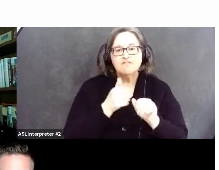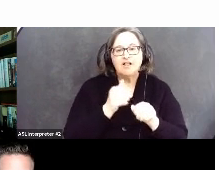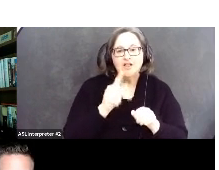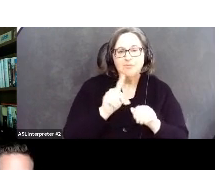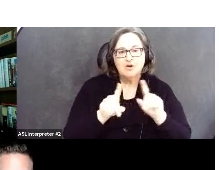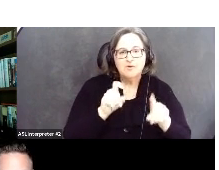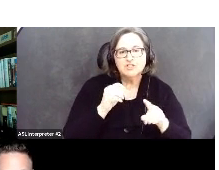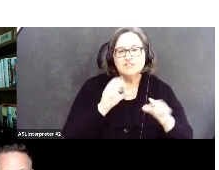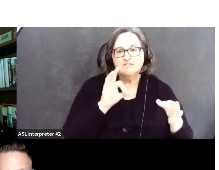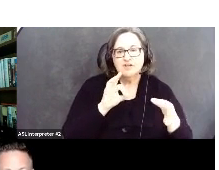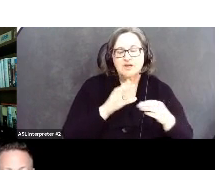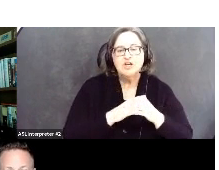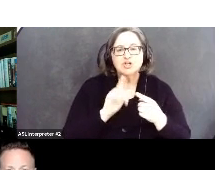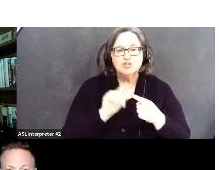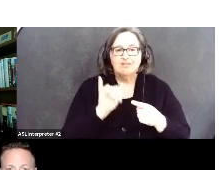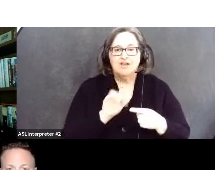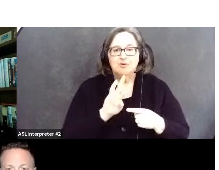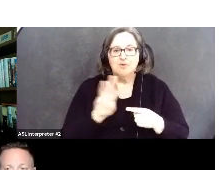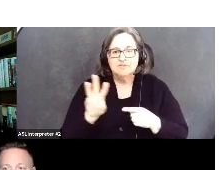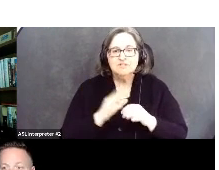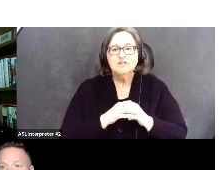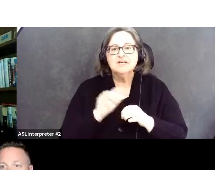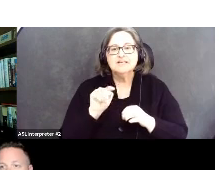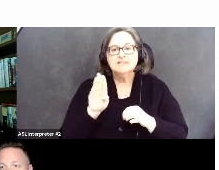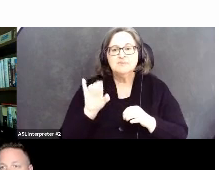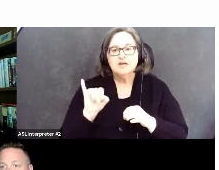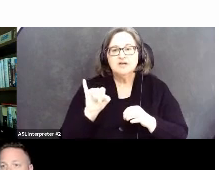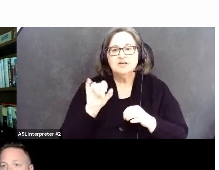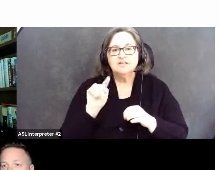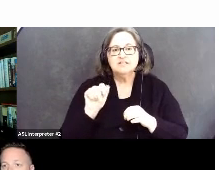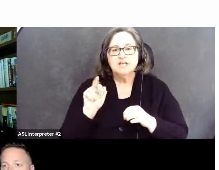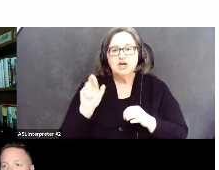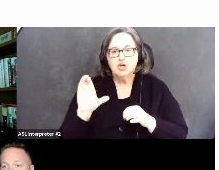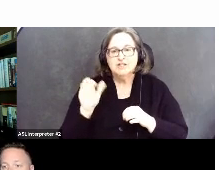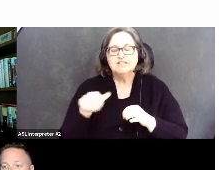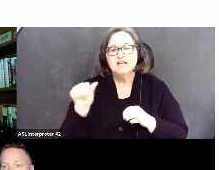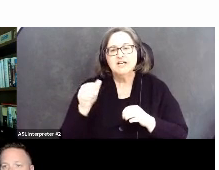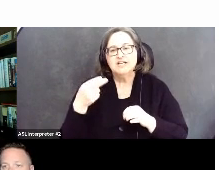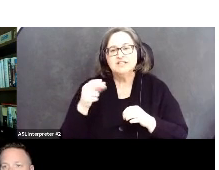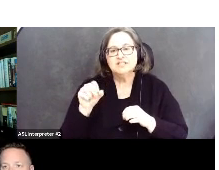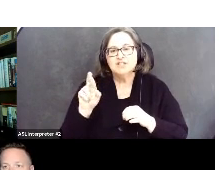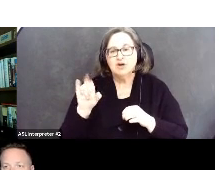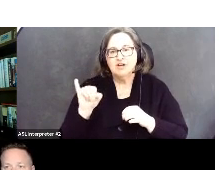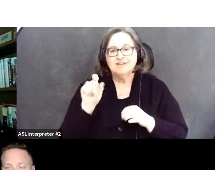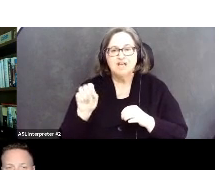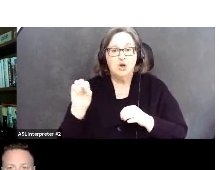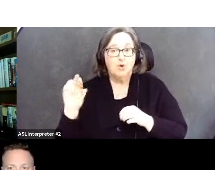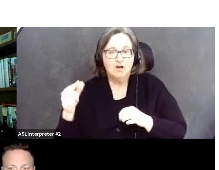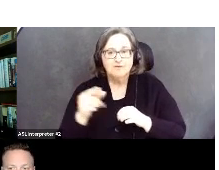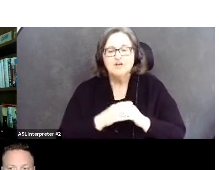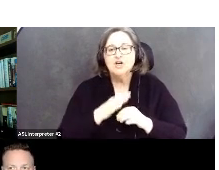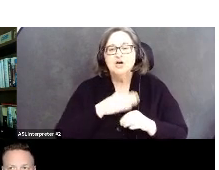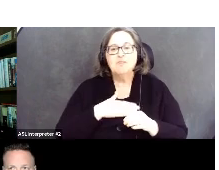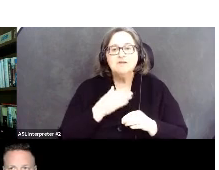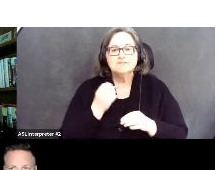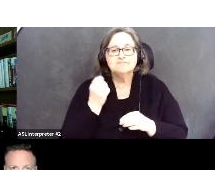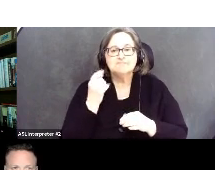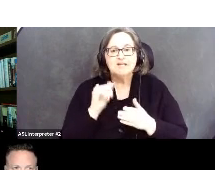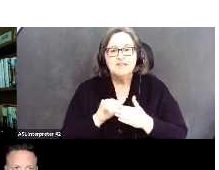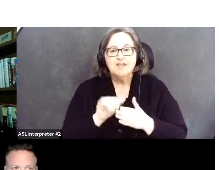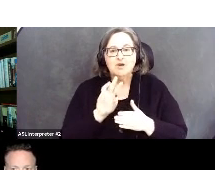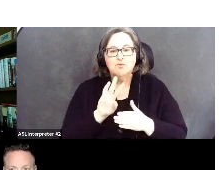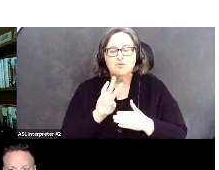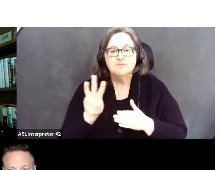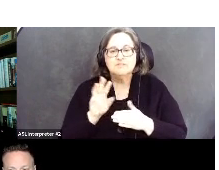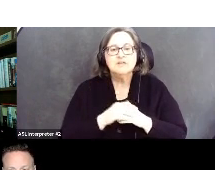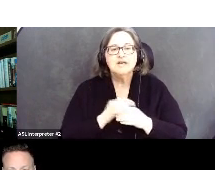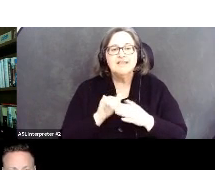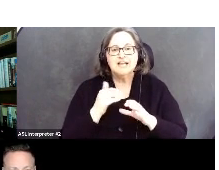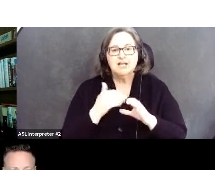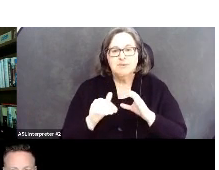feedback to this website tbitarc@hsri.org. Please note that website, that e mail rather, is not